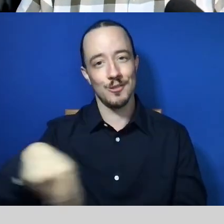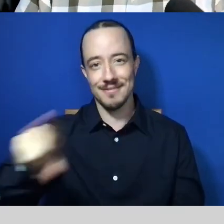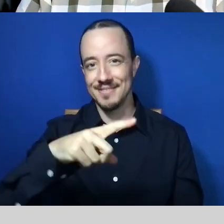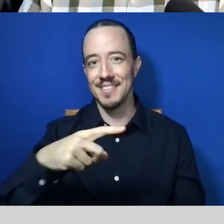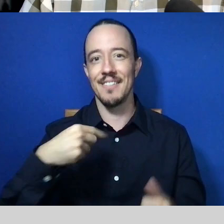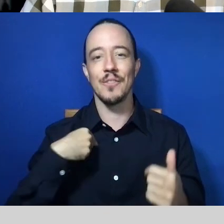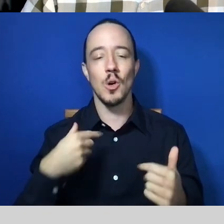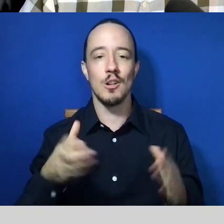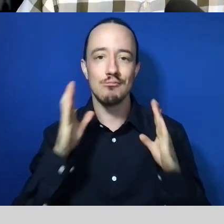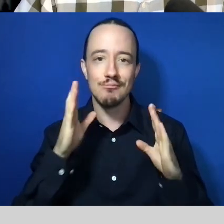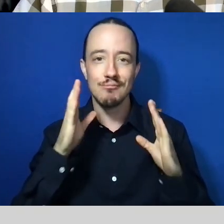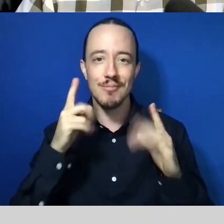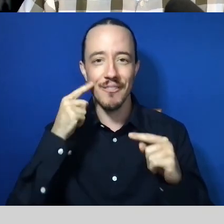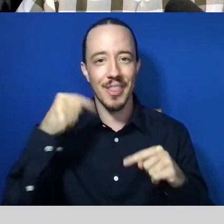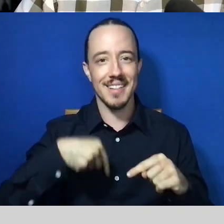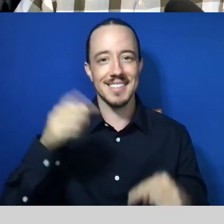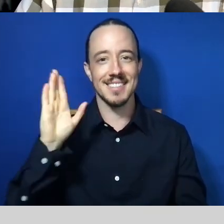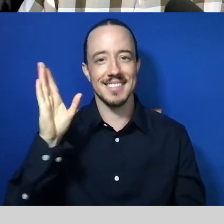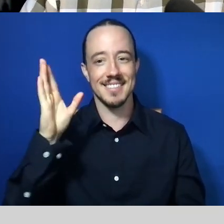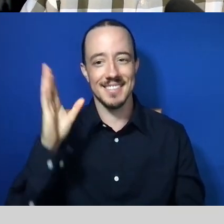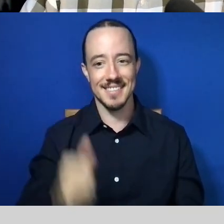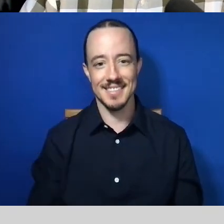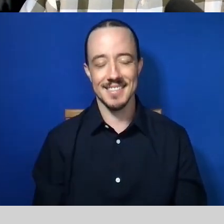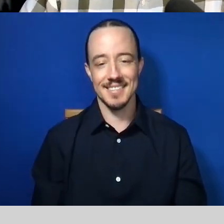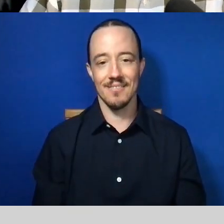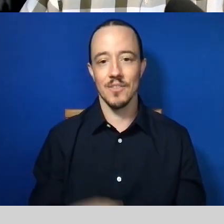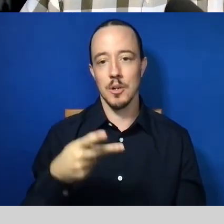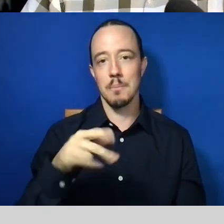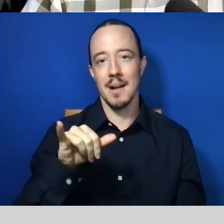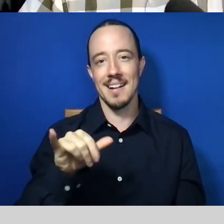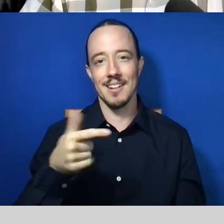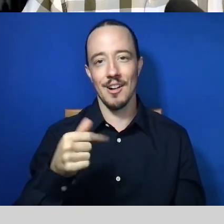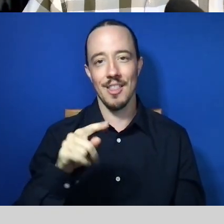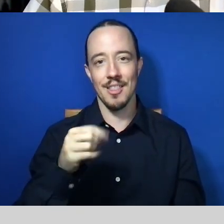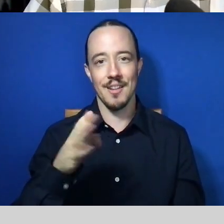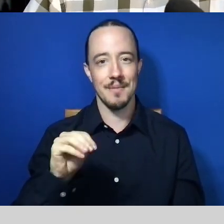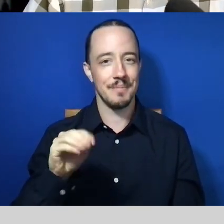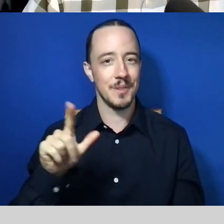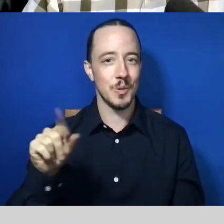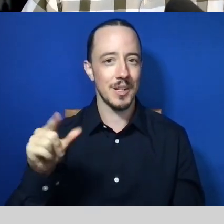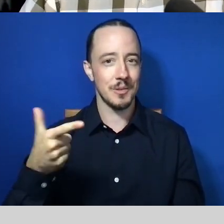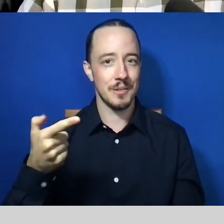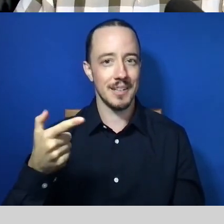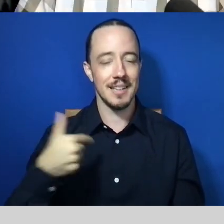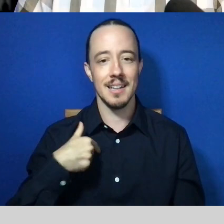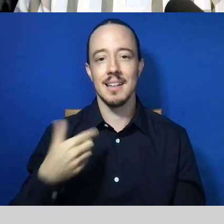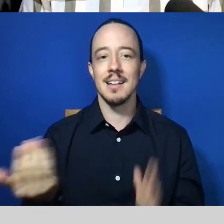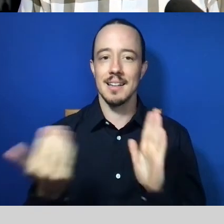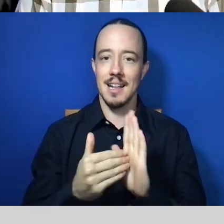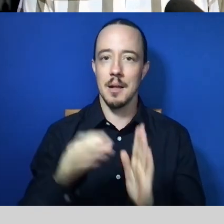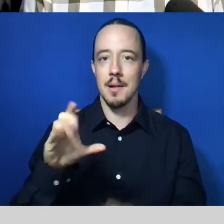for this portion of PyGotham 2021. Again, my name is Calvin Hendryx-Parker. You can find me on the internet.